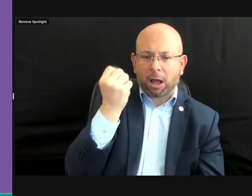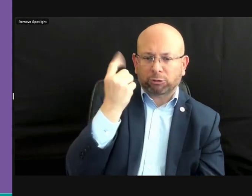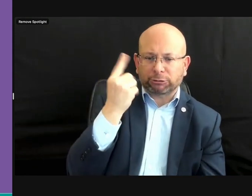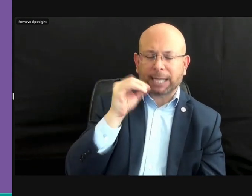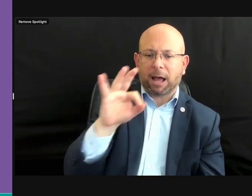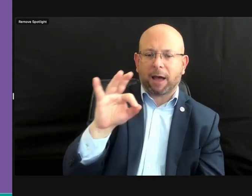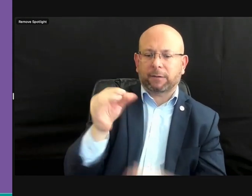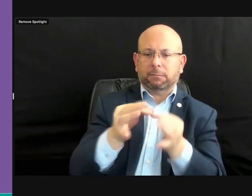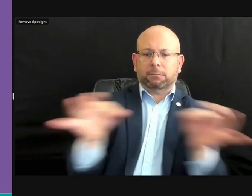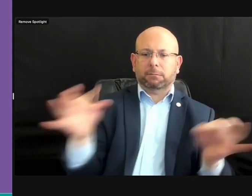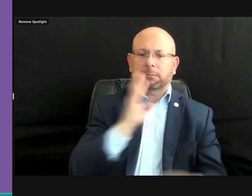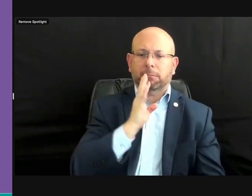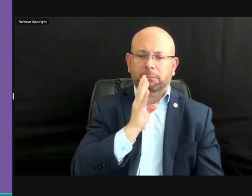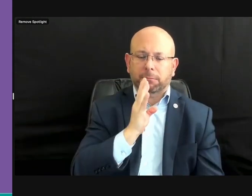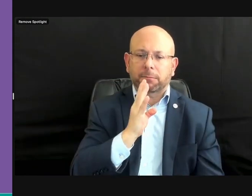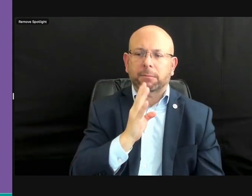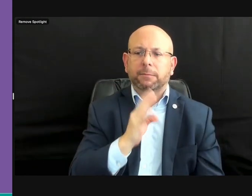of the sentence that was spoken.